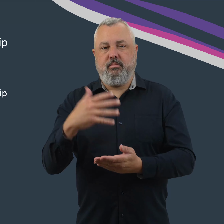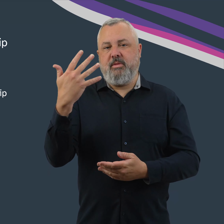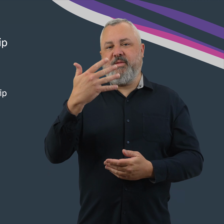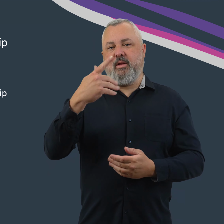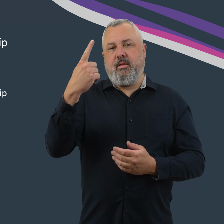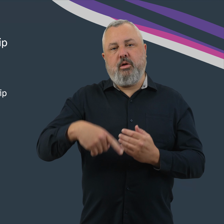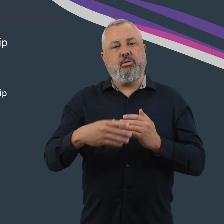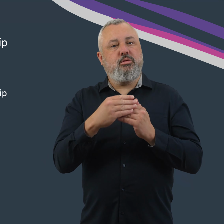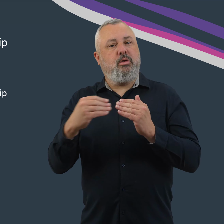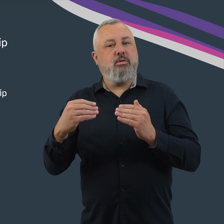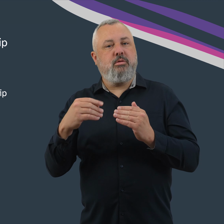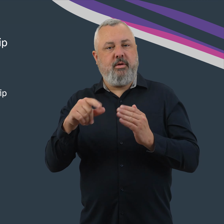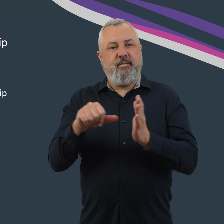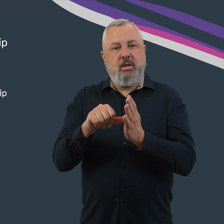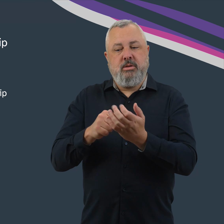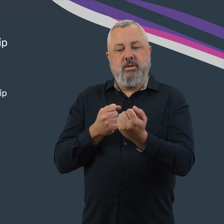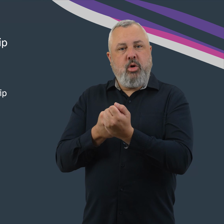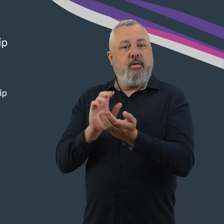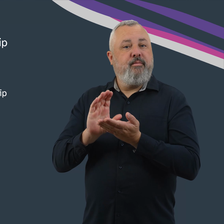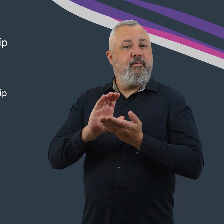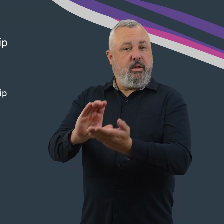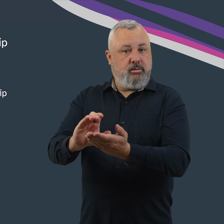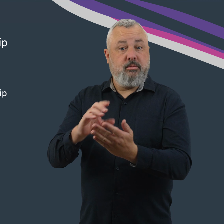$15,000, financial support funding